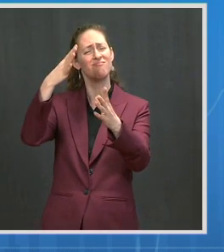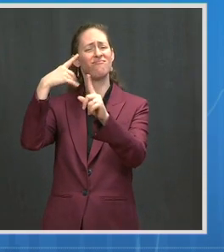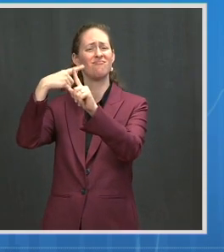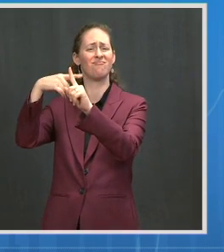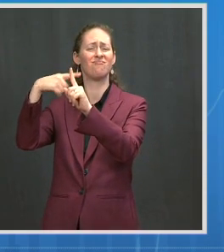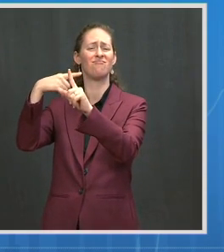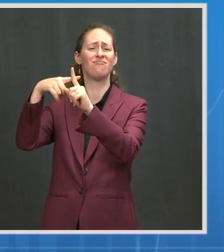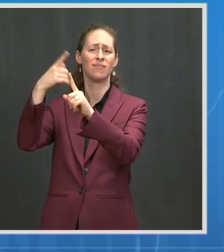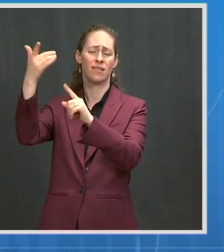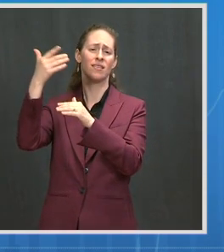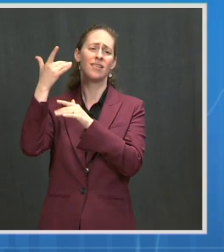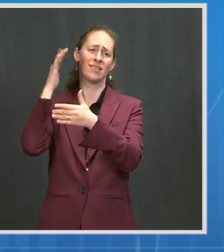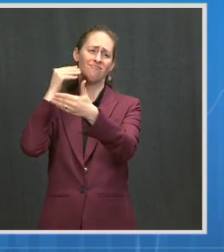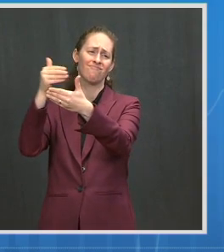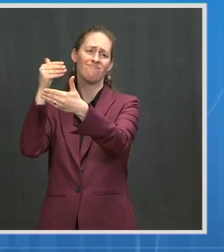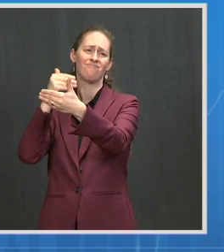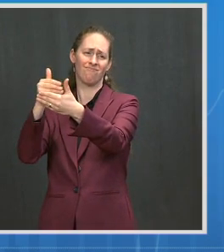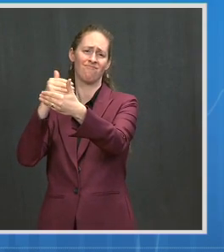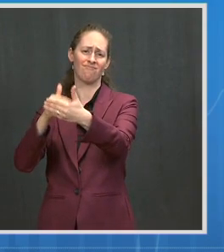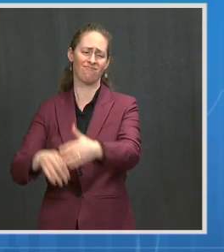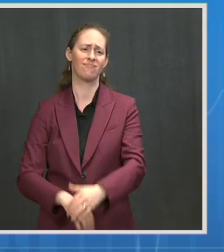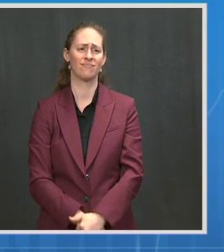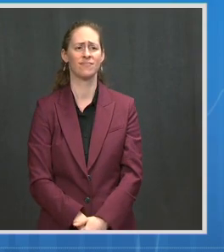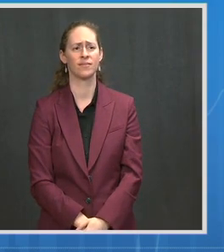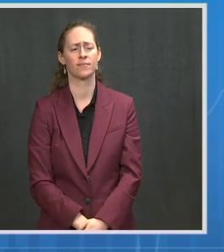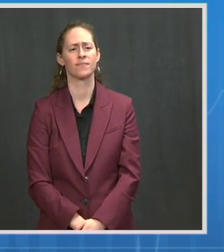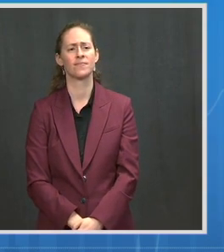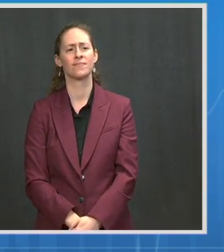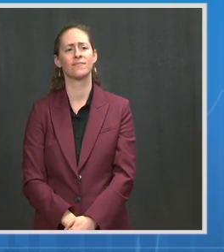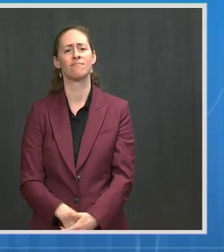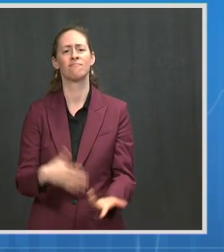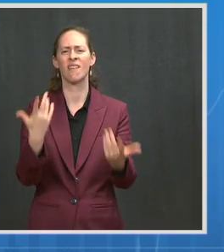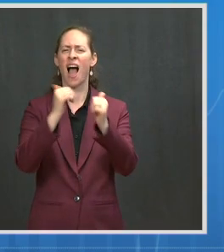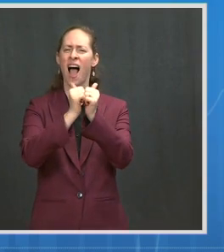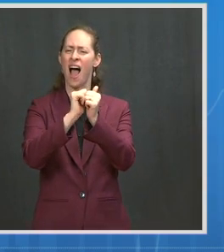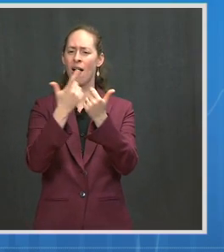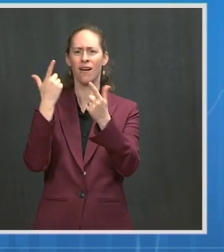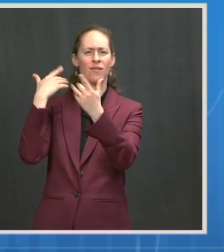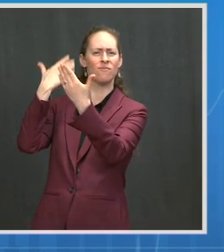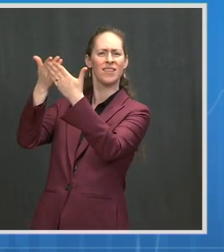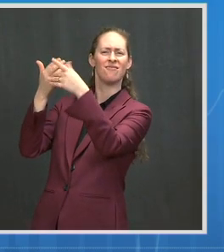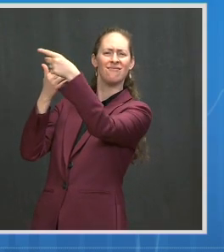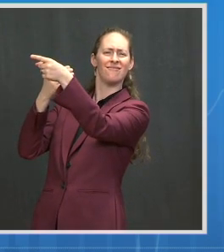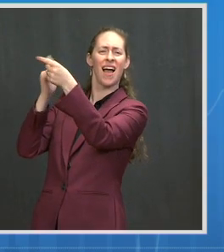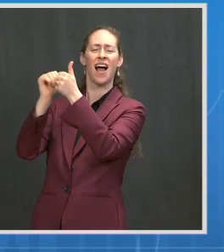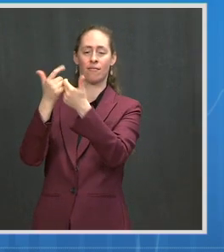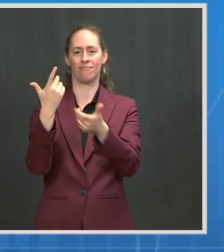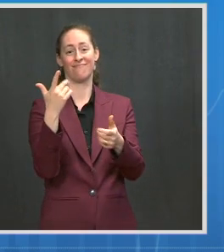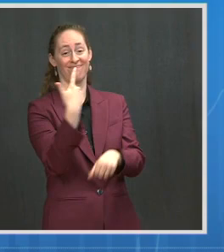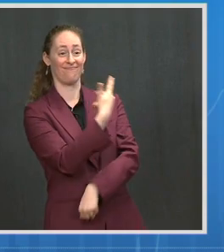in cases and hospitalizations and in deaths. For the first time since the pandemic began,